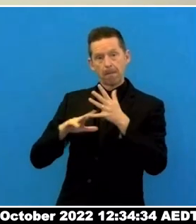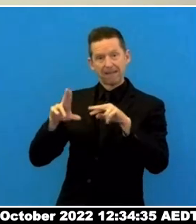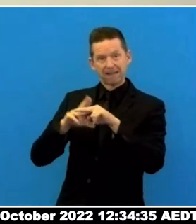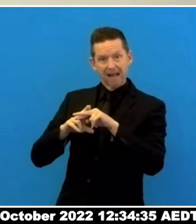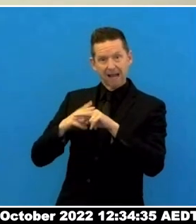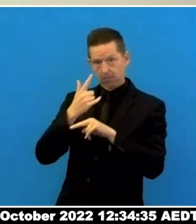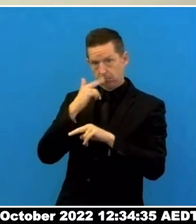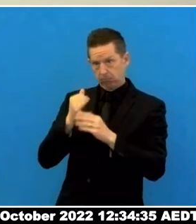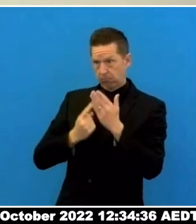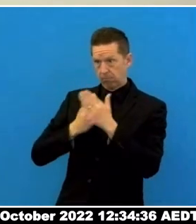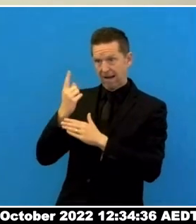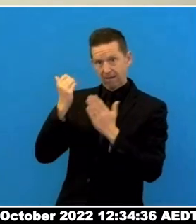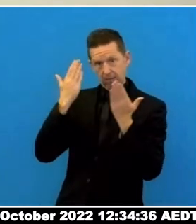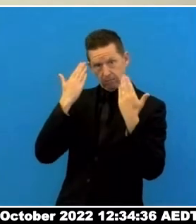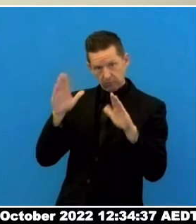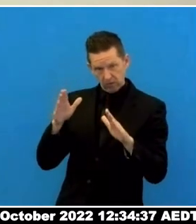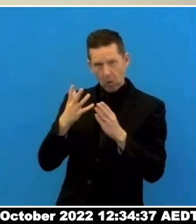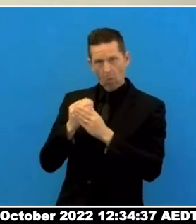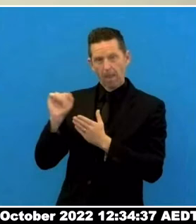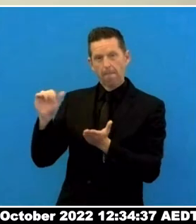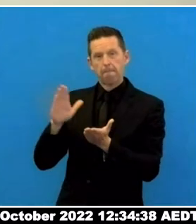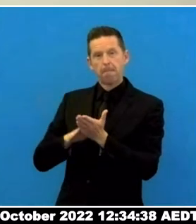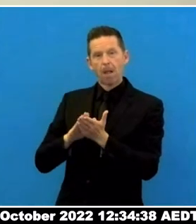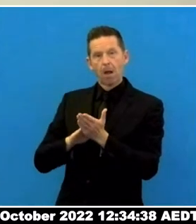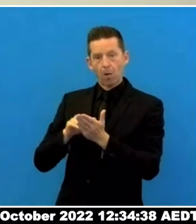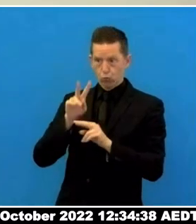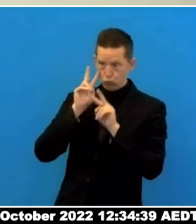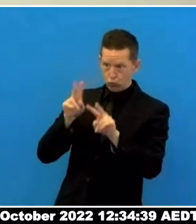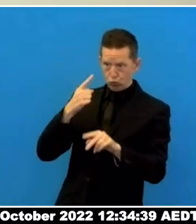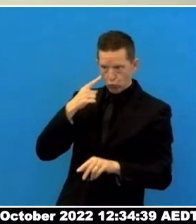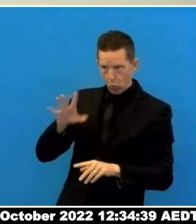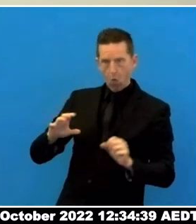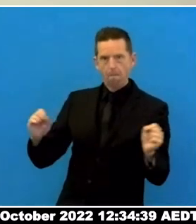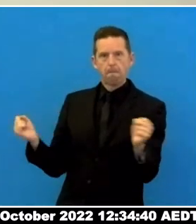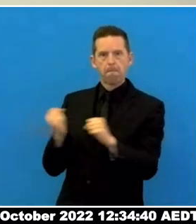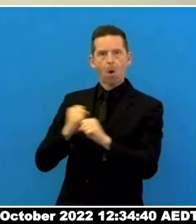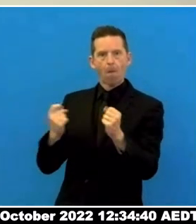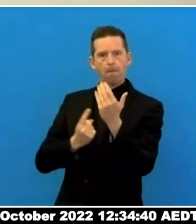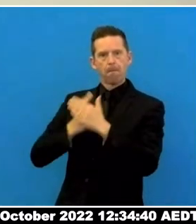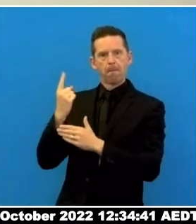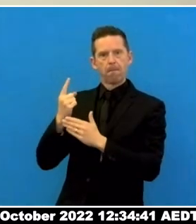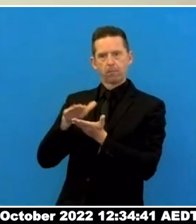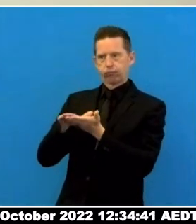and witnessed his mother killed by a bomb. And as a result, he developed post traumatic stress disorder among other problems.